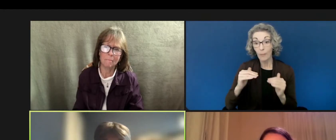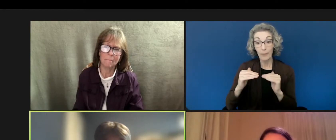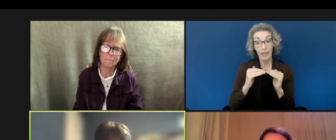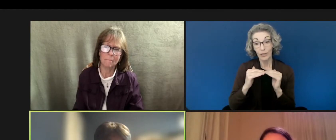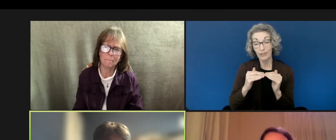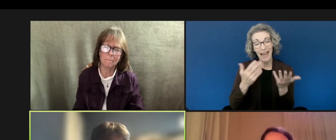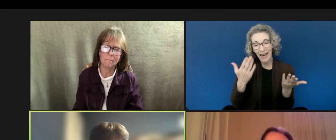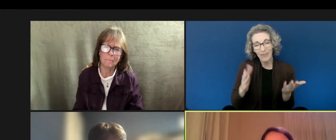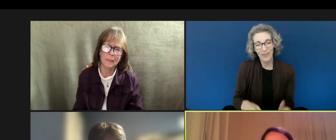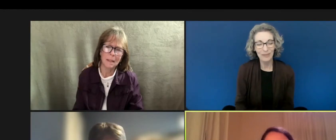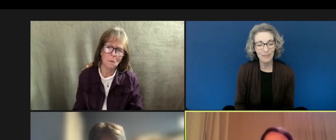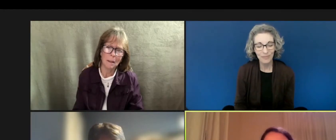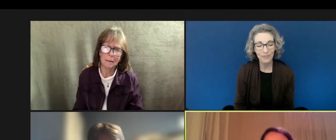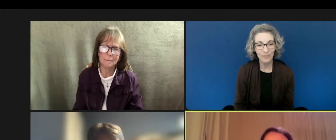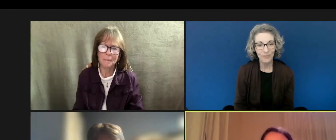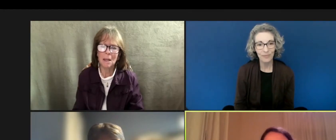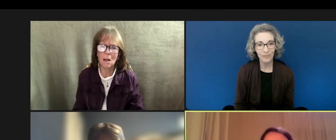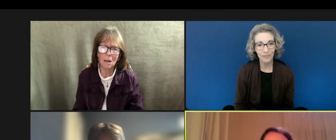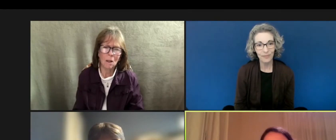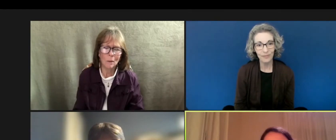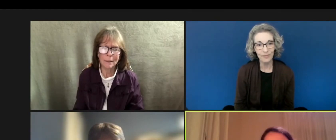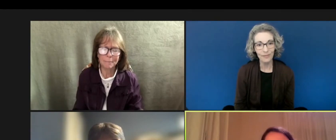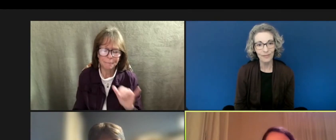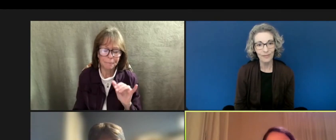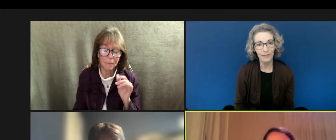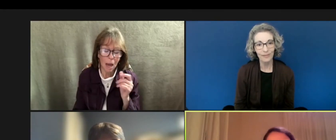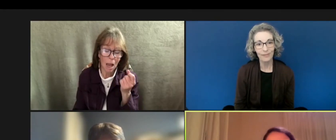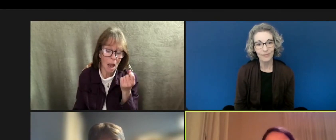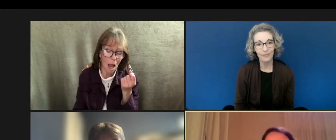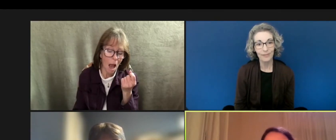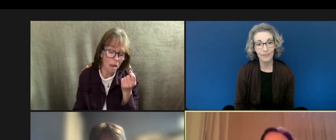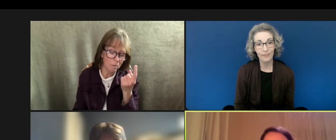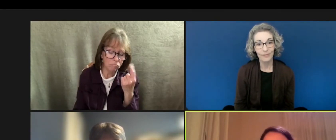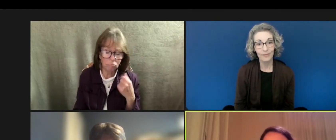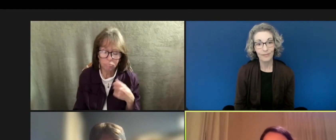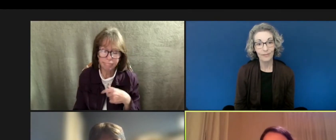Yeah, well, I understand, I understand, thanks, thanks.